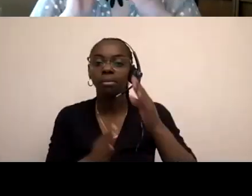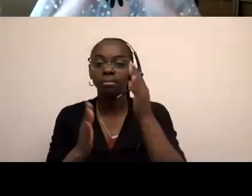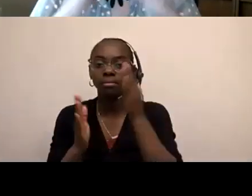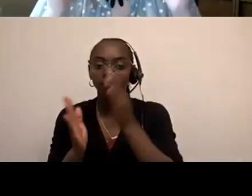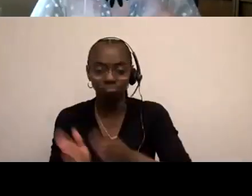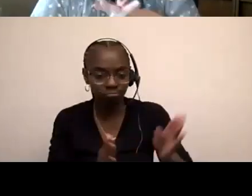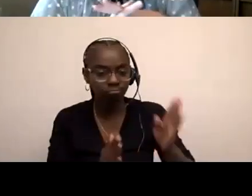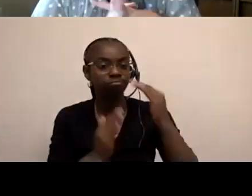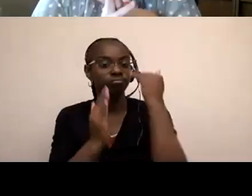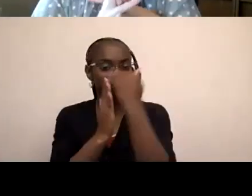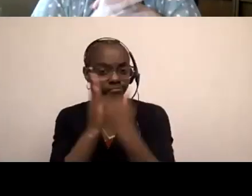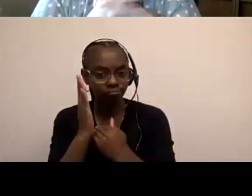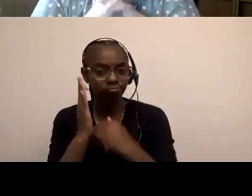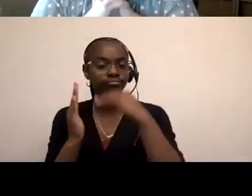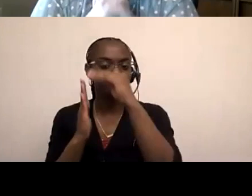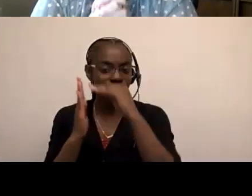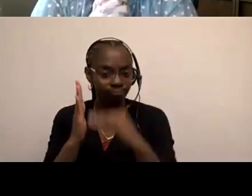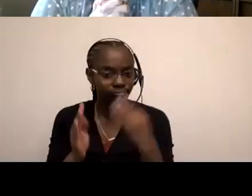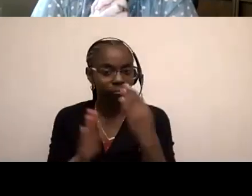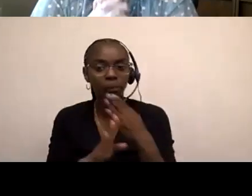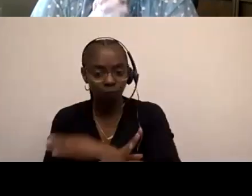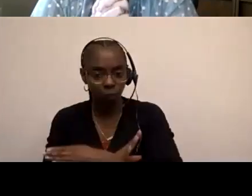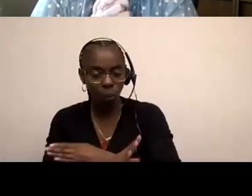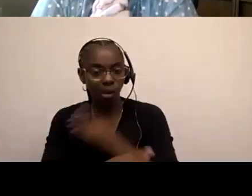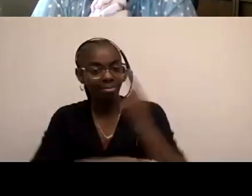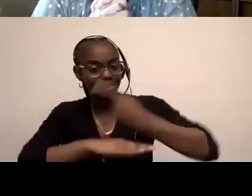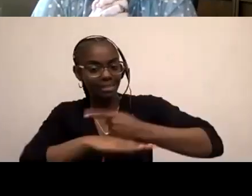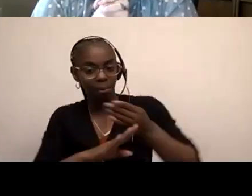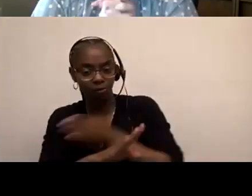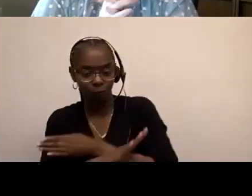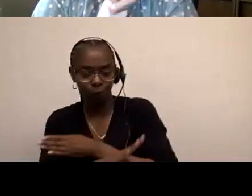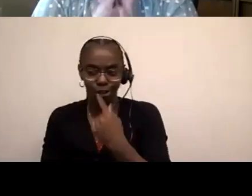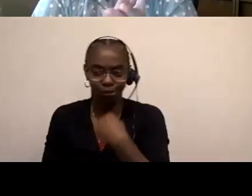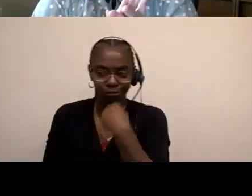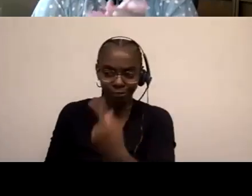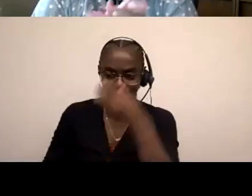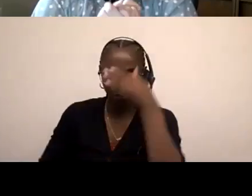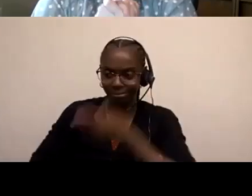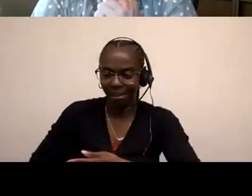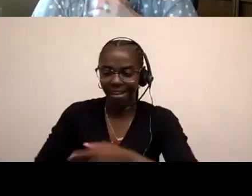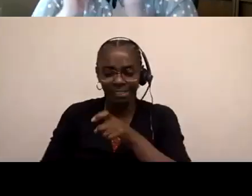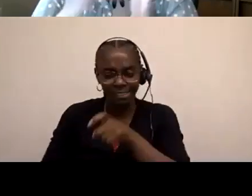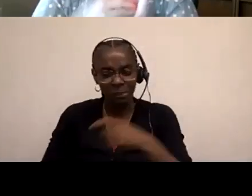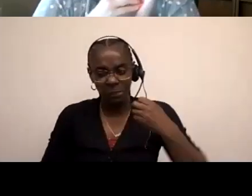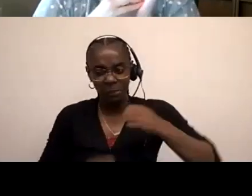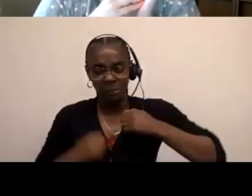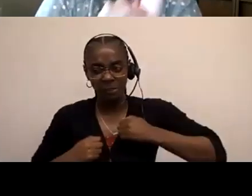MAYBE YOU NOTICED, SON YOU REALLY NEED A SHOWER. THIS IS SOMETHING FALLEN BY THE WAYSIDE BUT